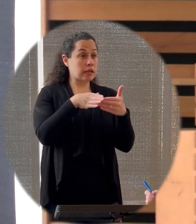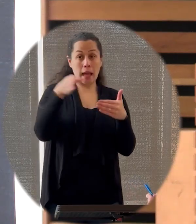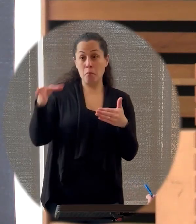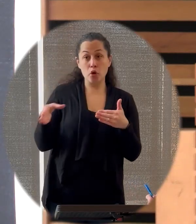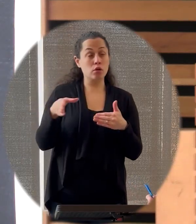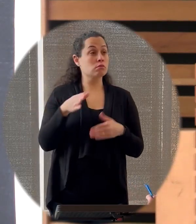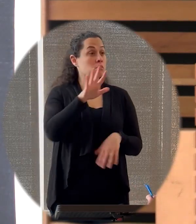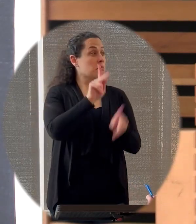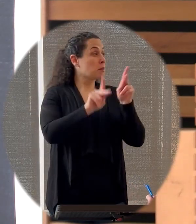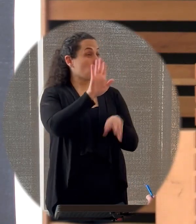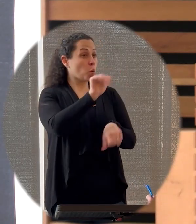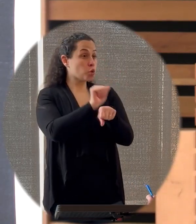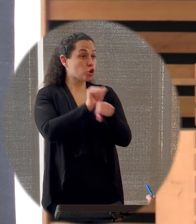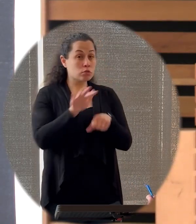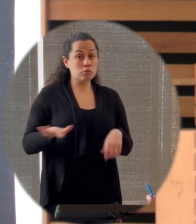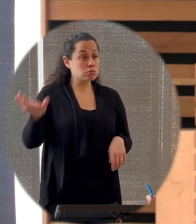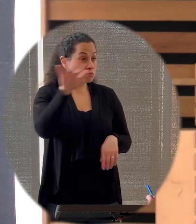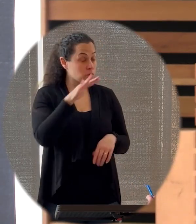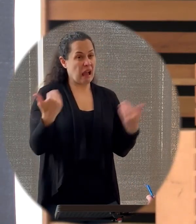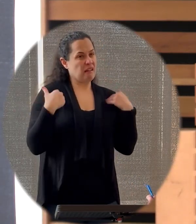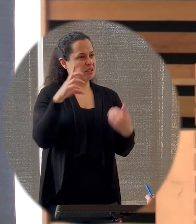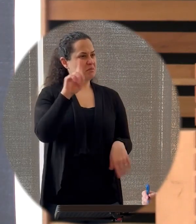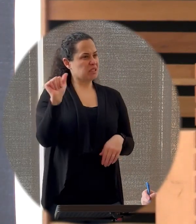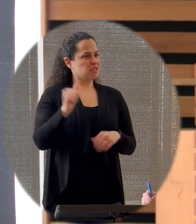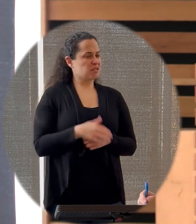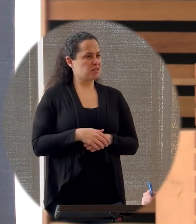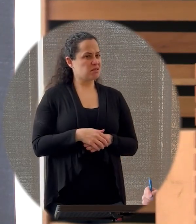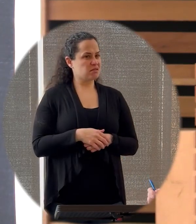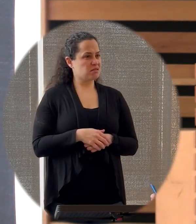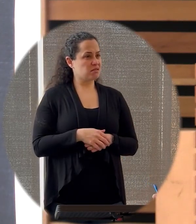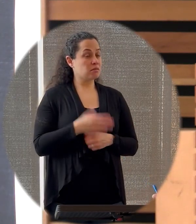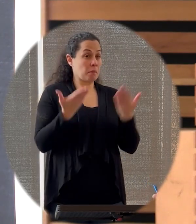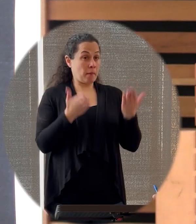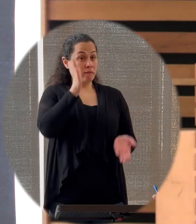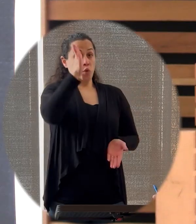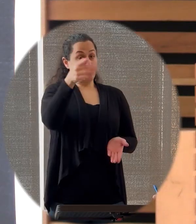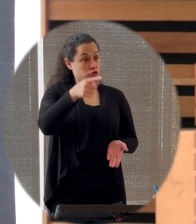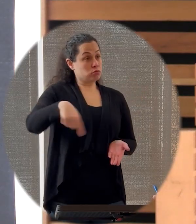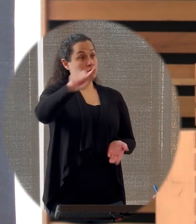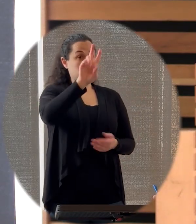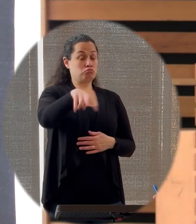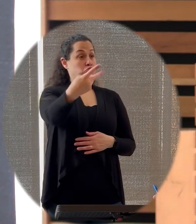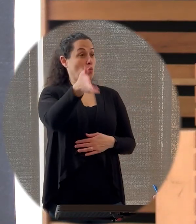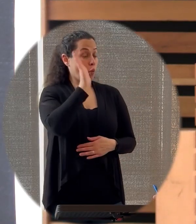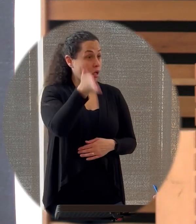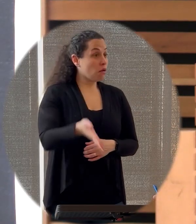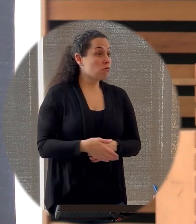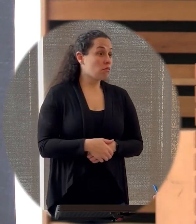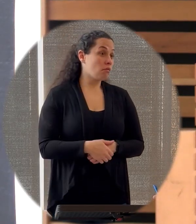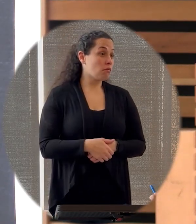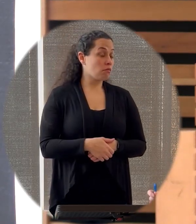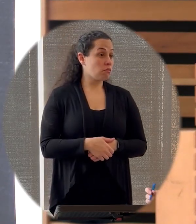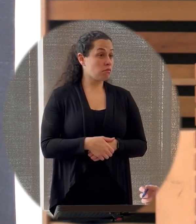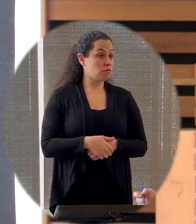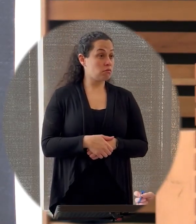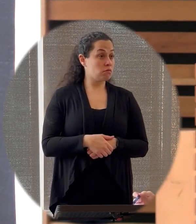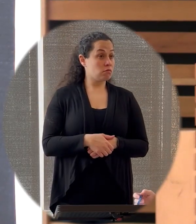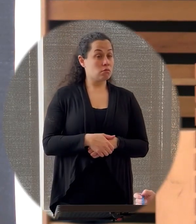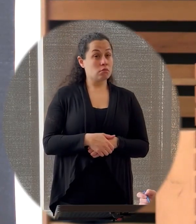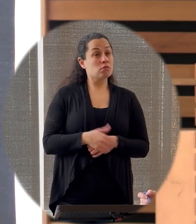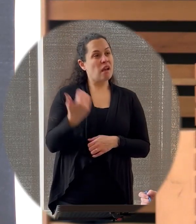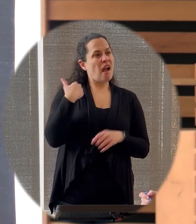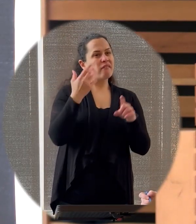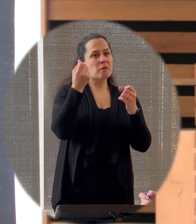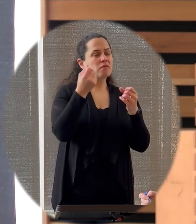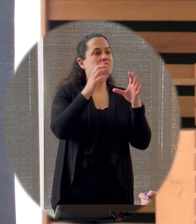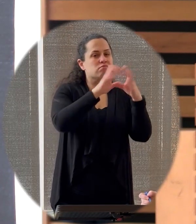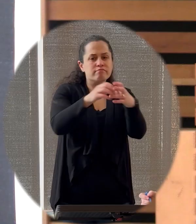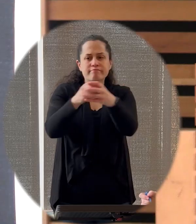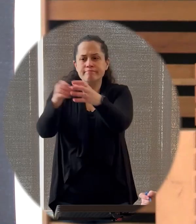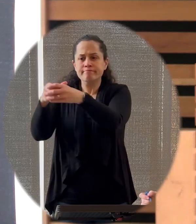and co-workers. And they are your future self. Because disability is the only marginalized